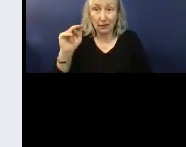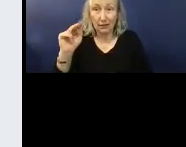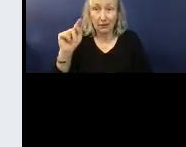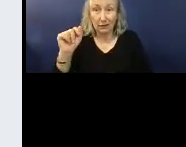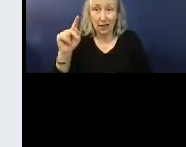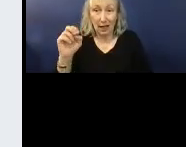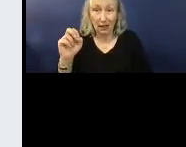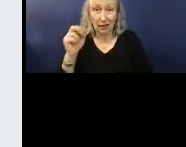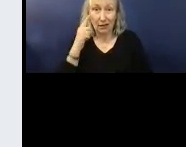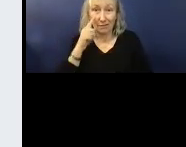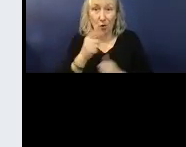OK, I just don't, I don't, I don't.